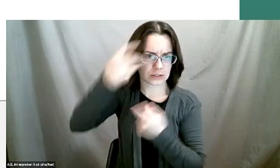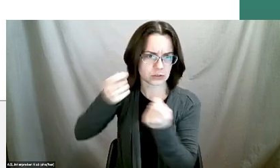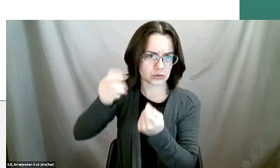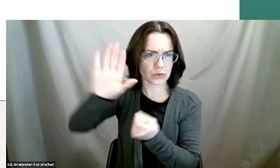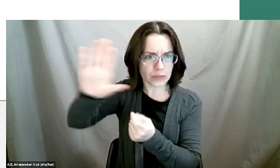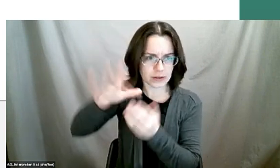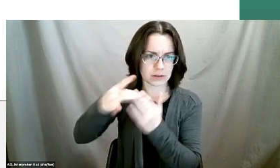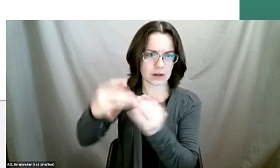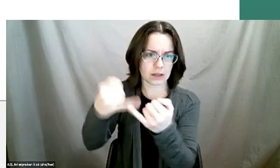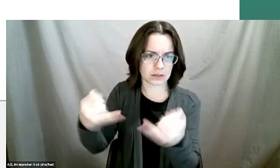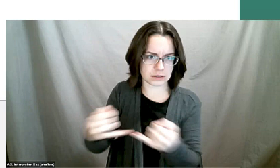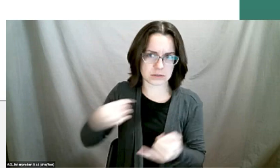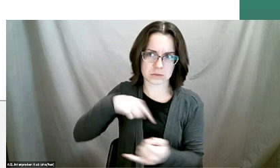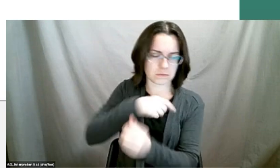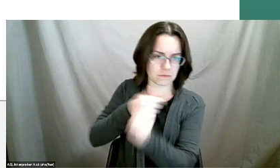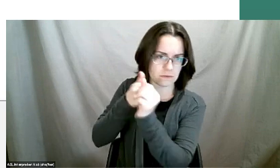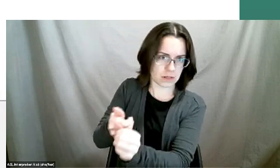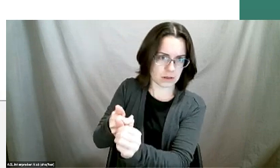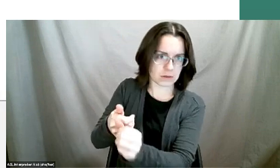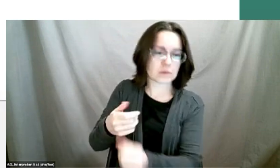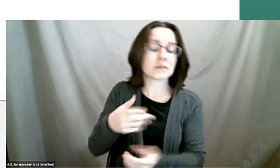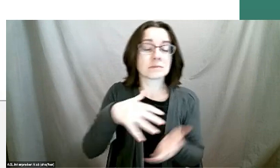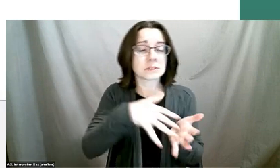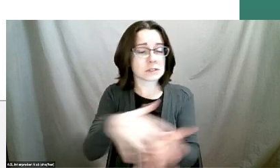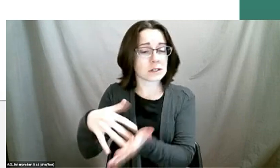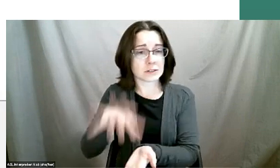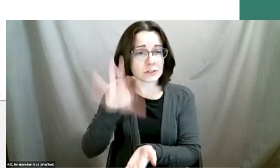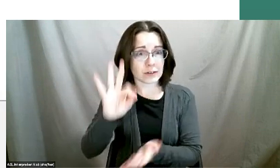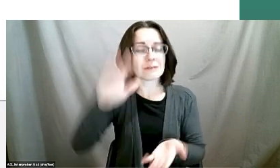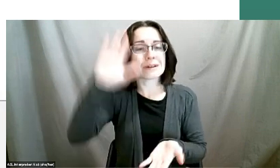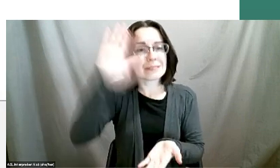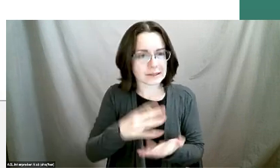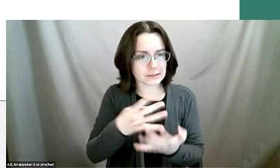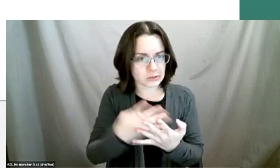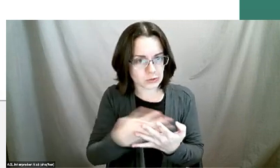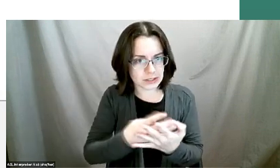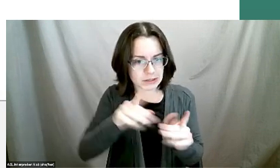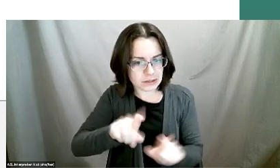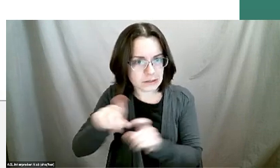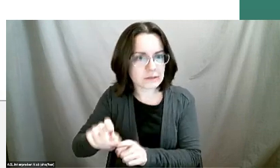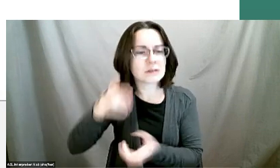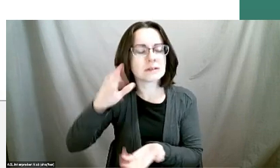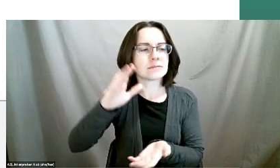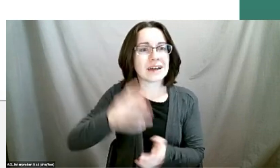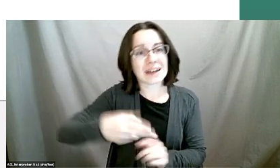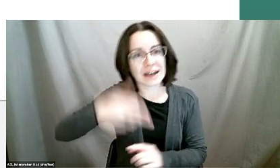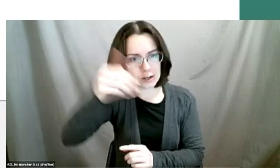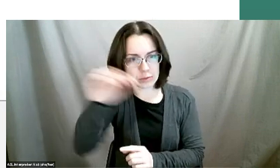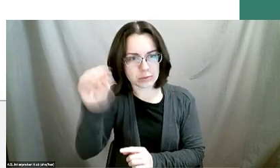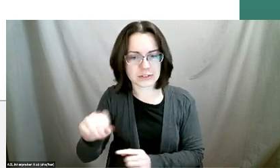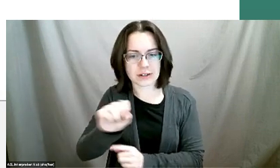decreased rates of screening and higher rates of STIs for persons with disabilities. Cervical cancer screening.